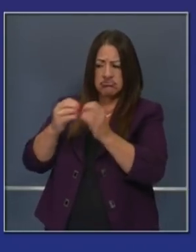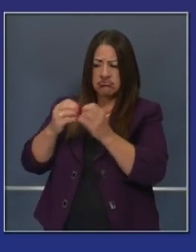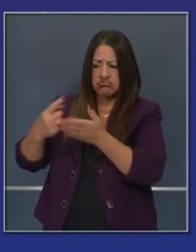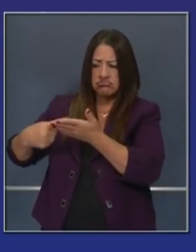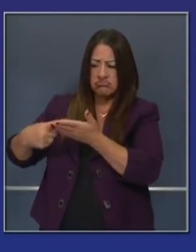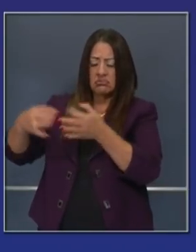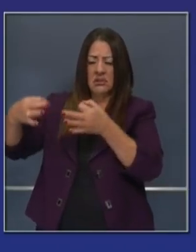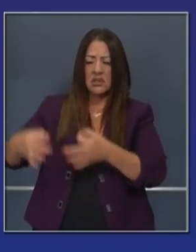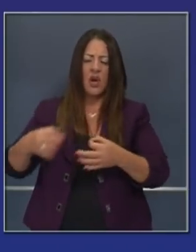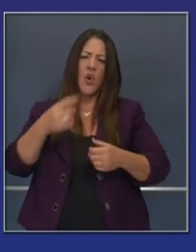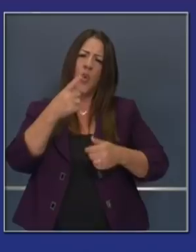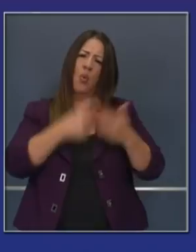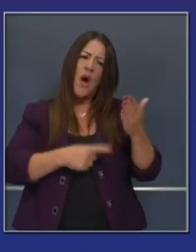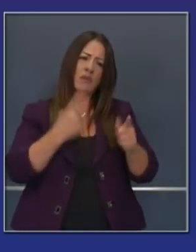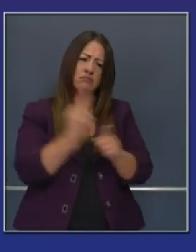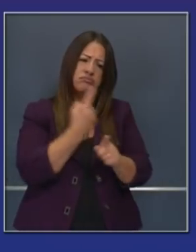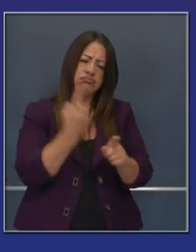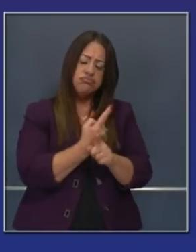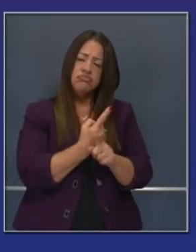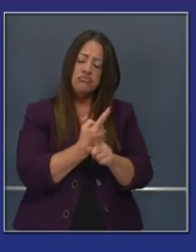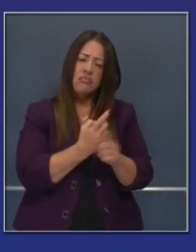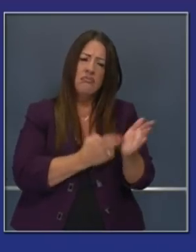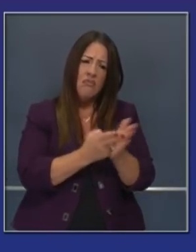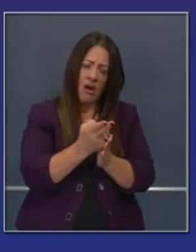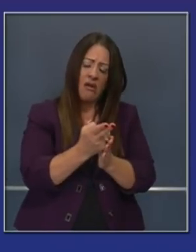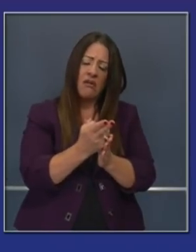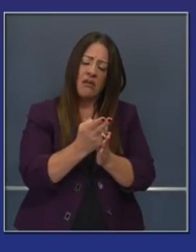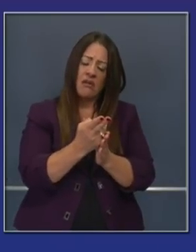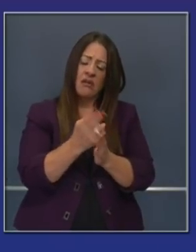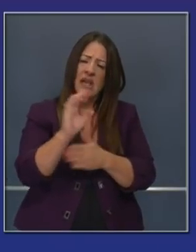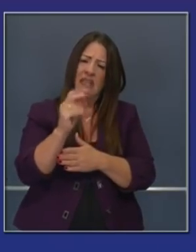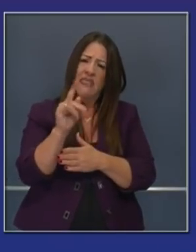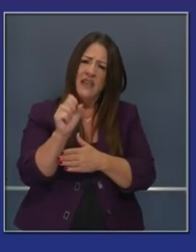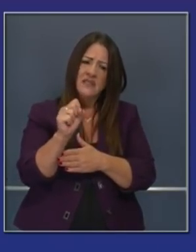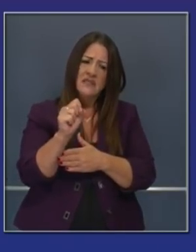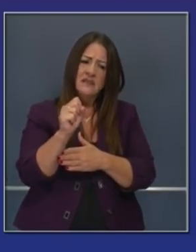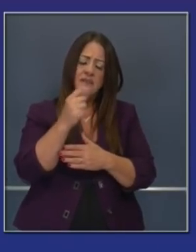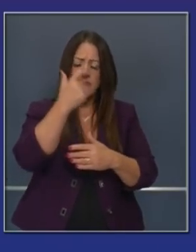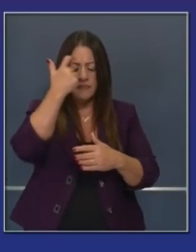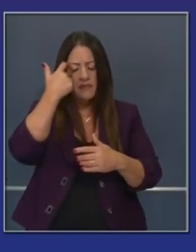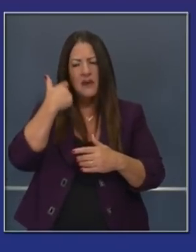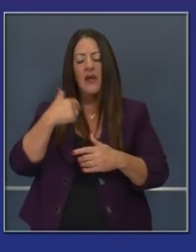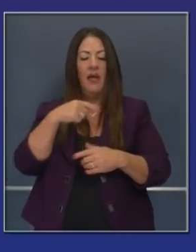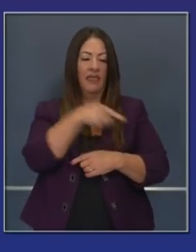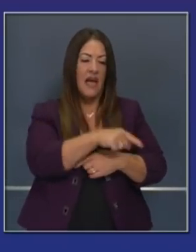GUIDELINE WORK GROUP. THIS IS FOCUSED ON THE ETHIYS OF BIAS DOES.